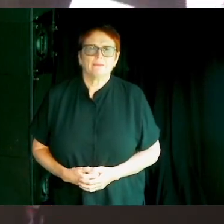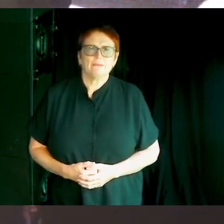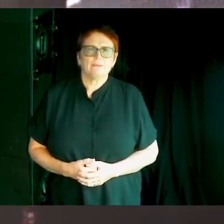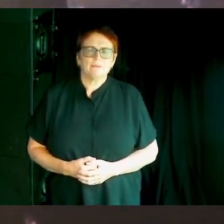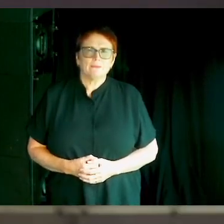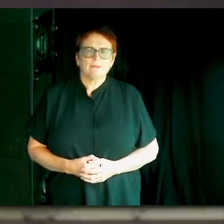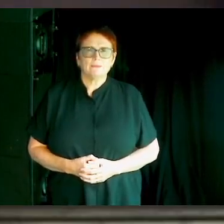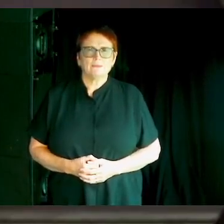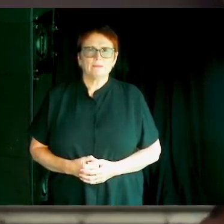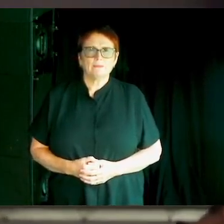with sugar